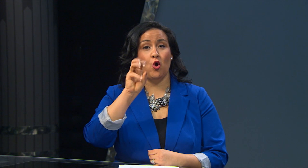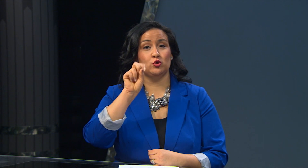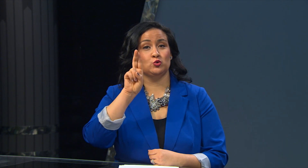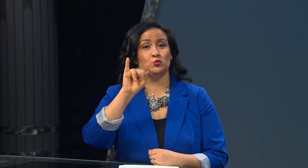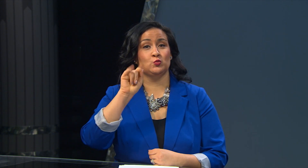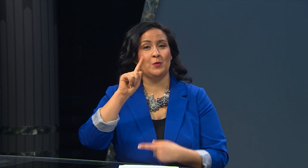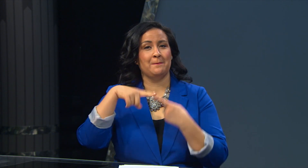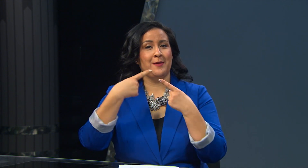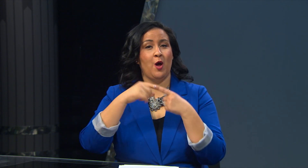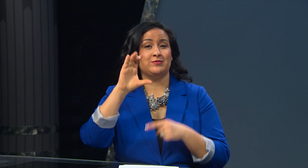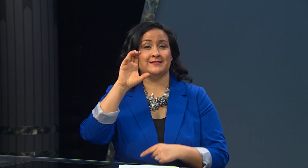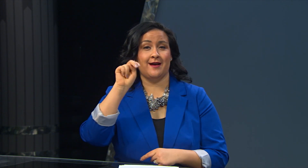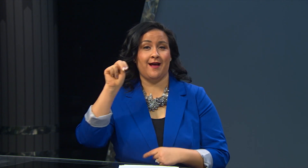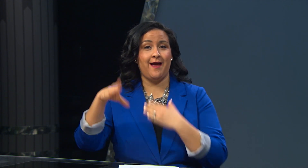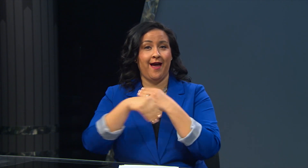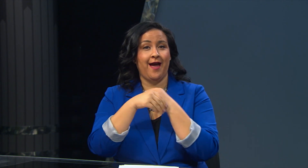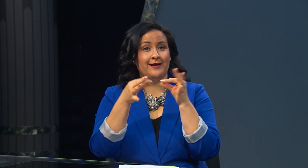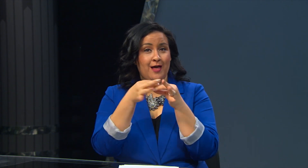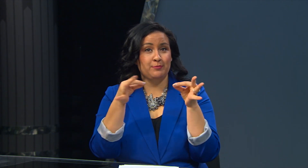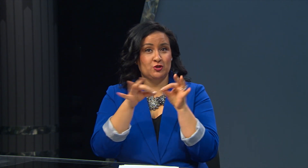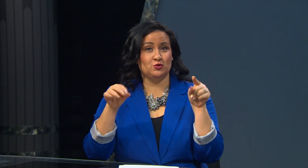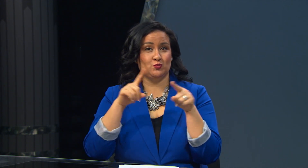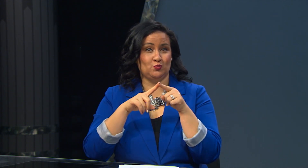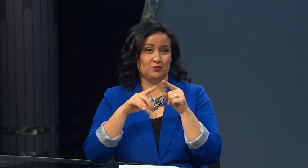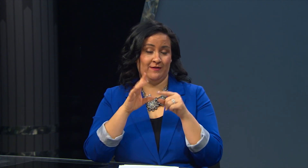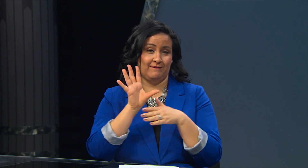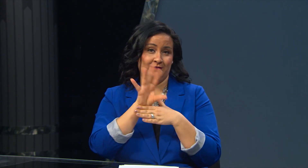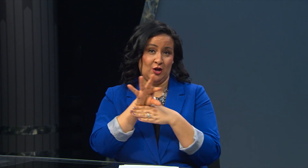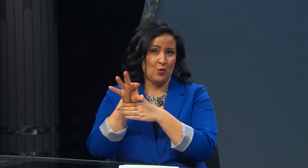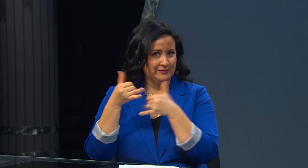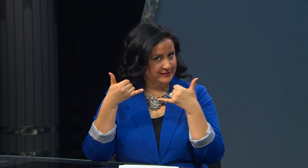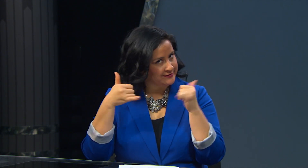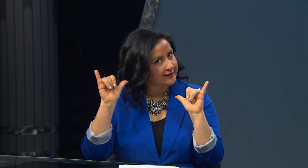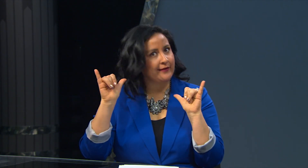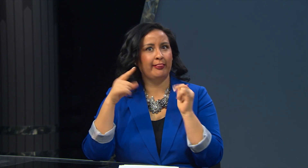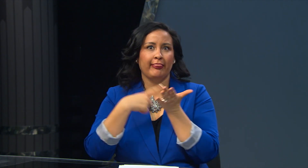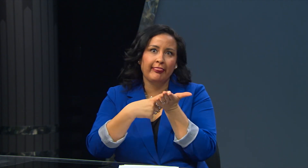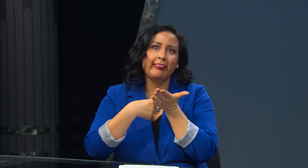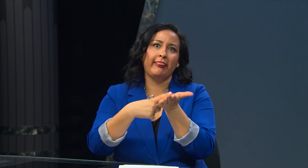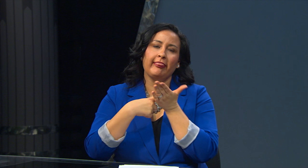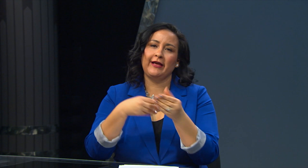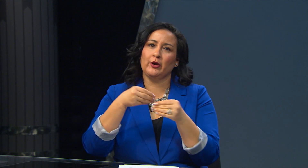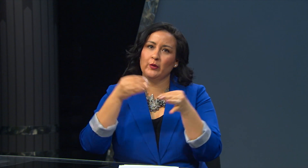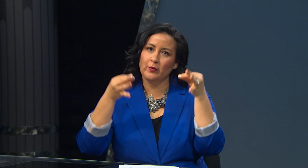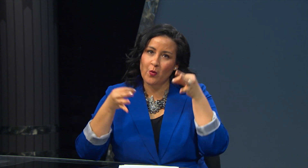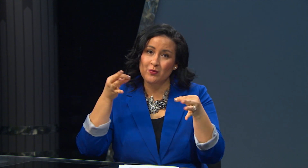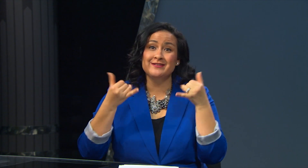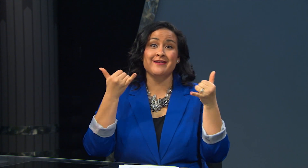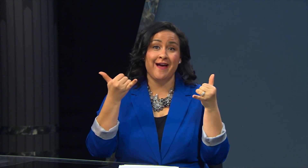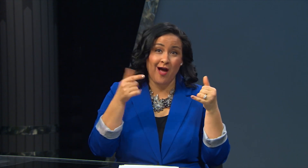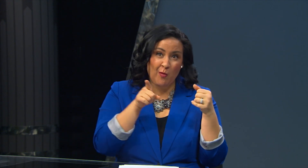THE LAWSUIT ABOUT C-N-N ADDING CLOSED-CAPTIONS TO ITS ONLINE VIDEOS CONTINUES IN COURT. THE